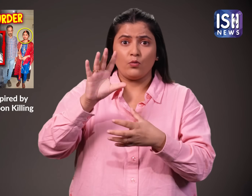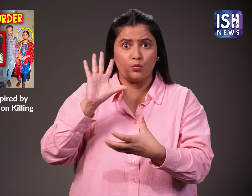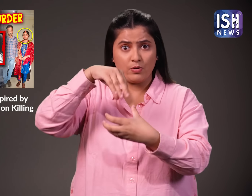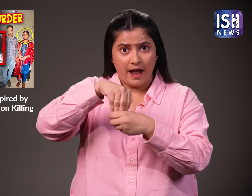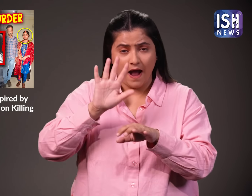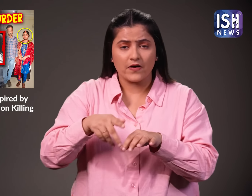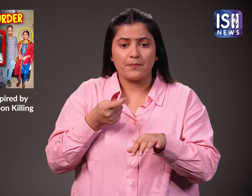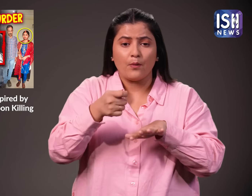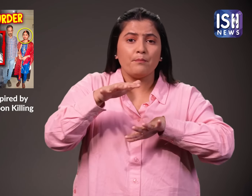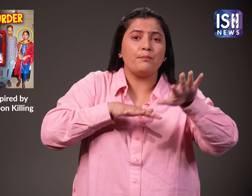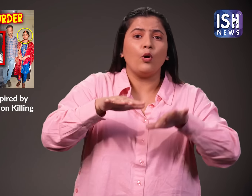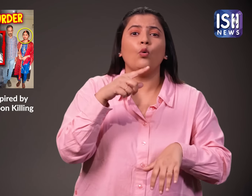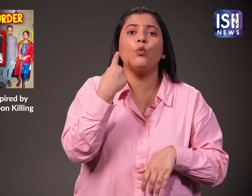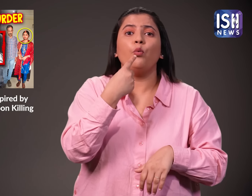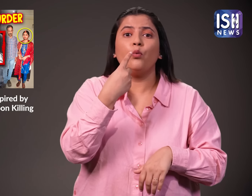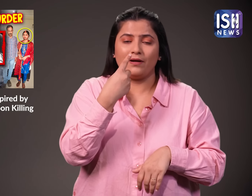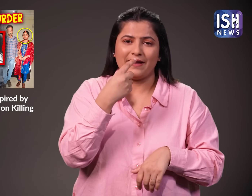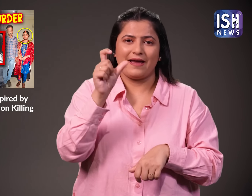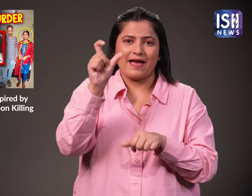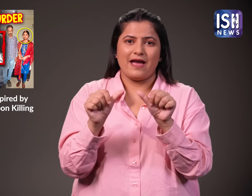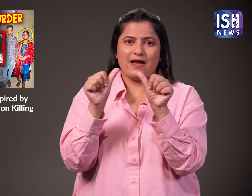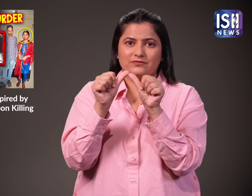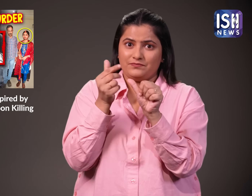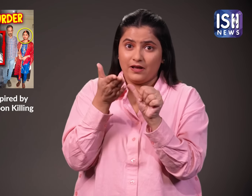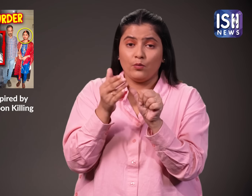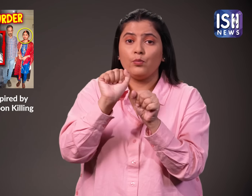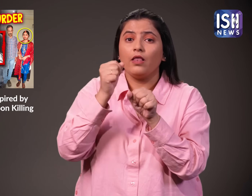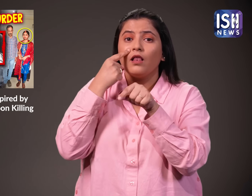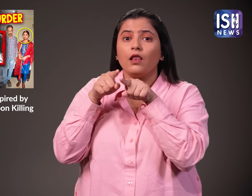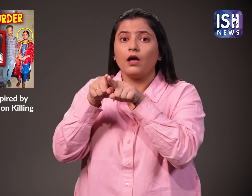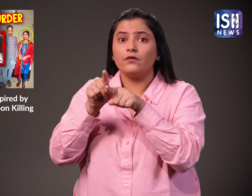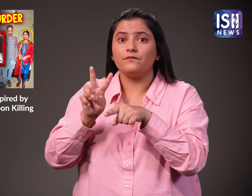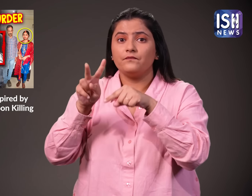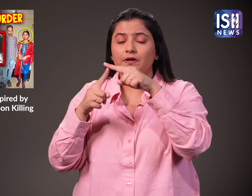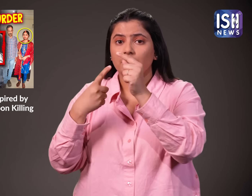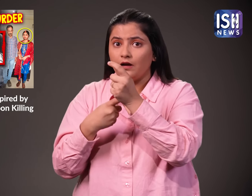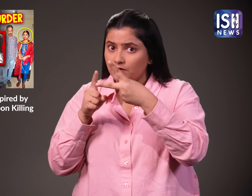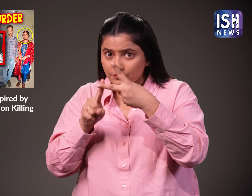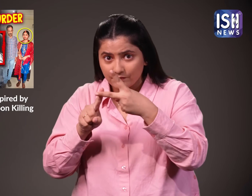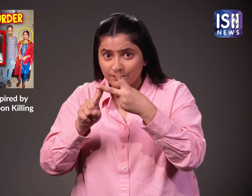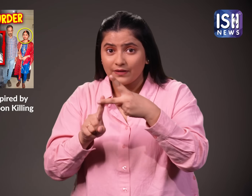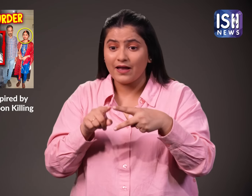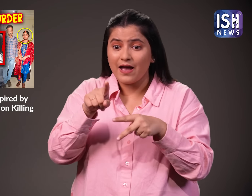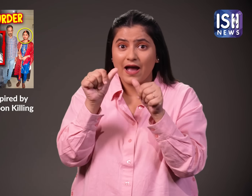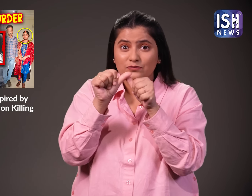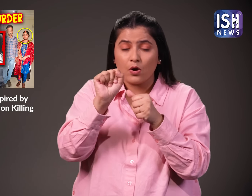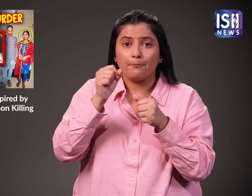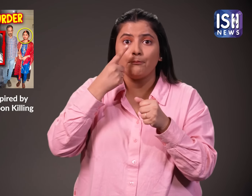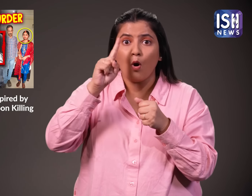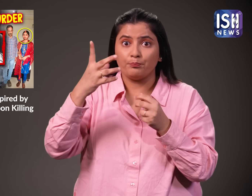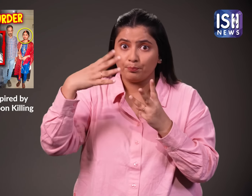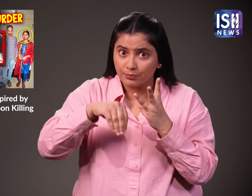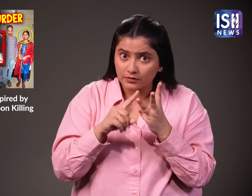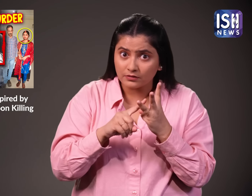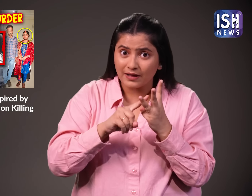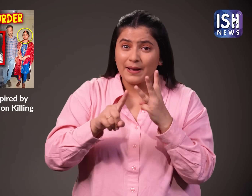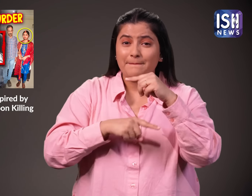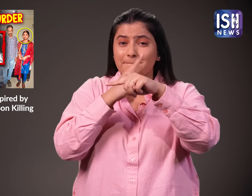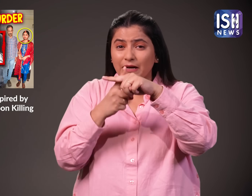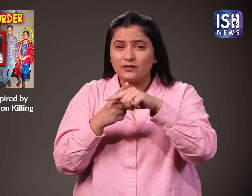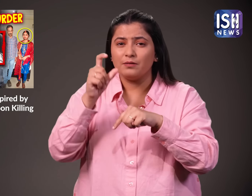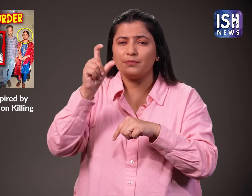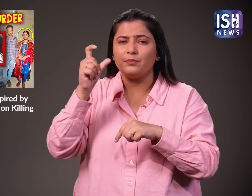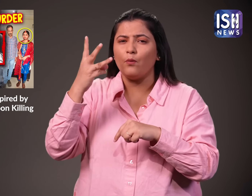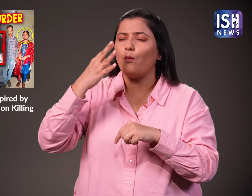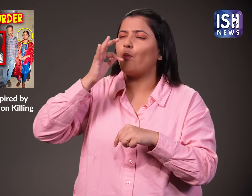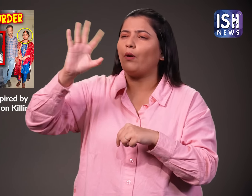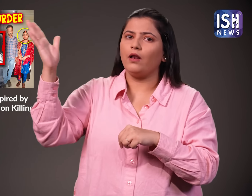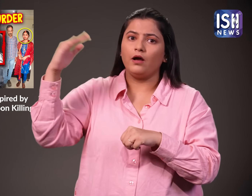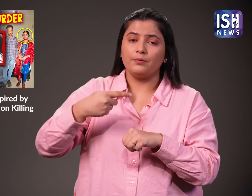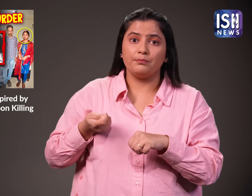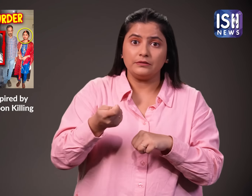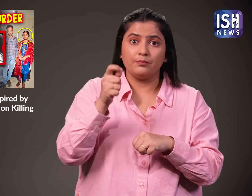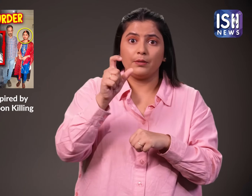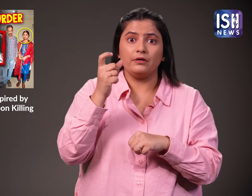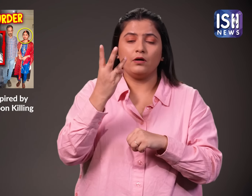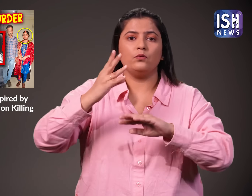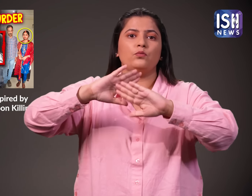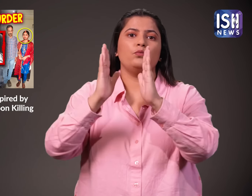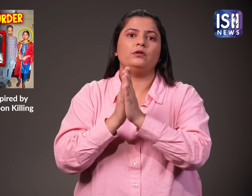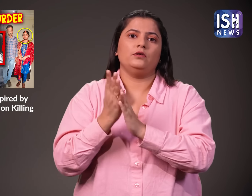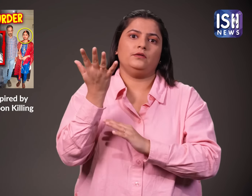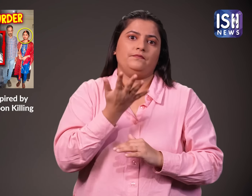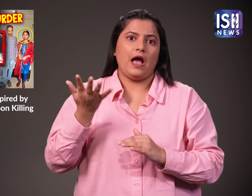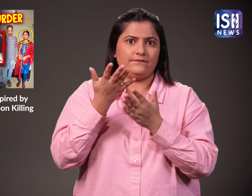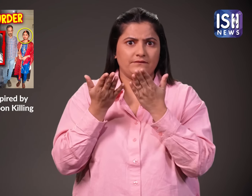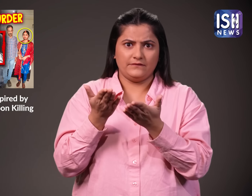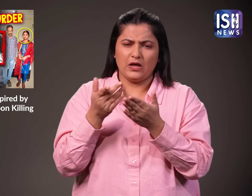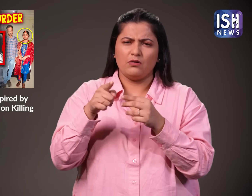The main accused in the murder include Aishwarya, her boyfriend VT Rao, Aishwarya’s mother Sujatha and three hired killers.